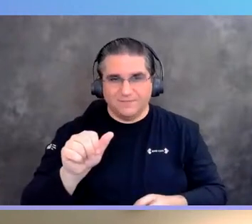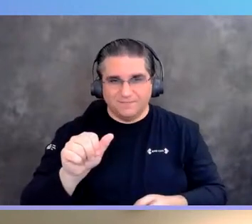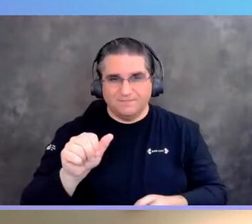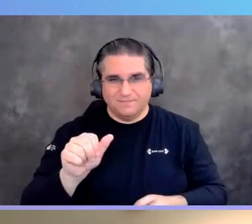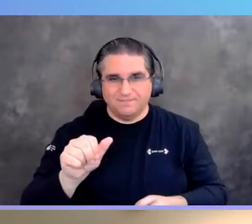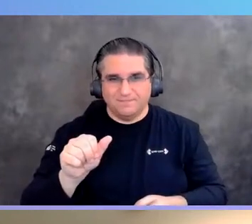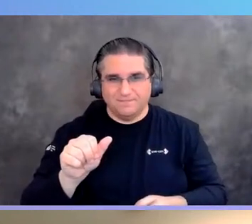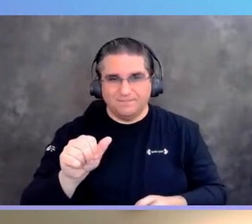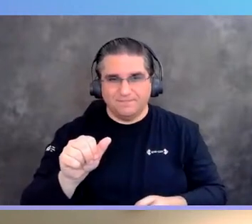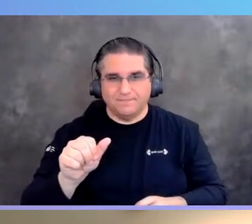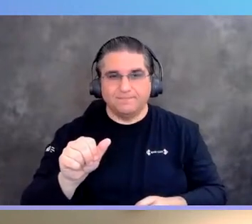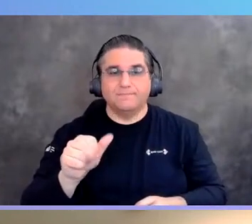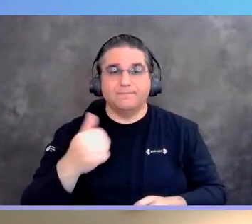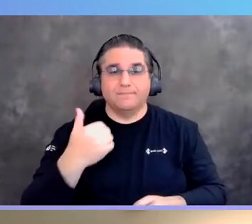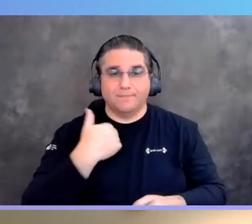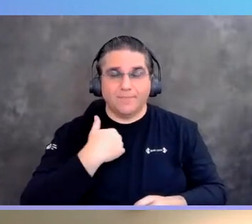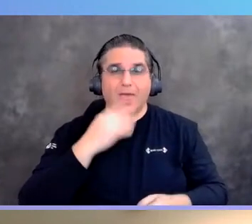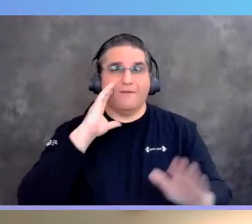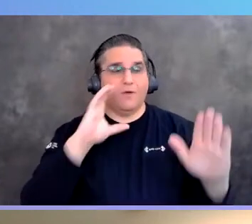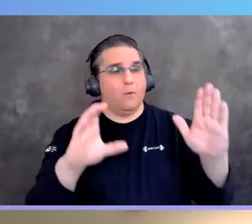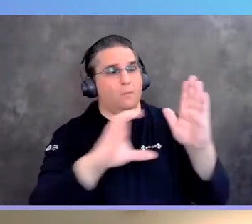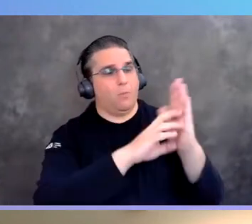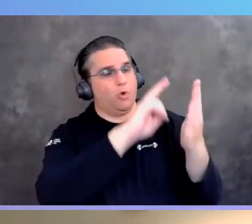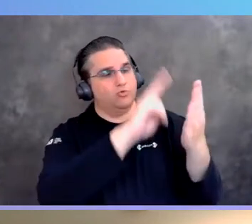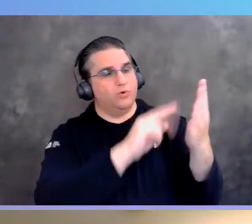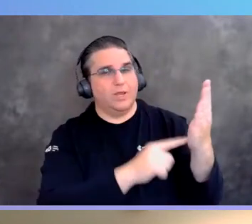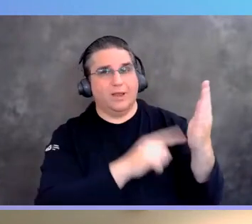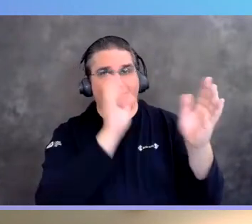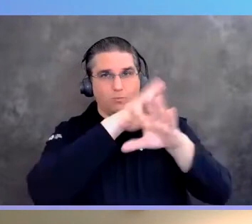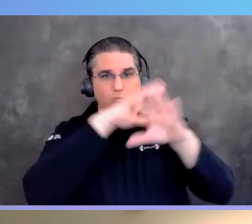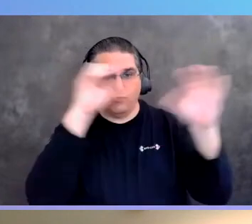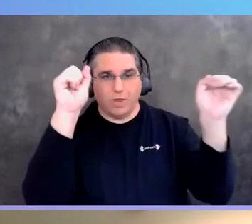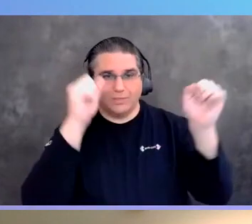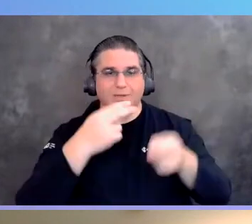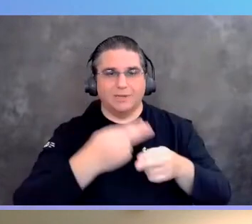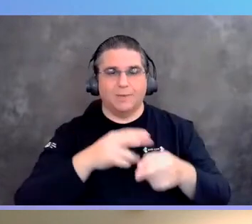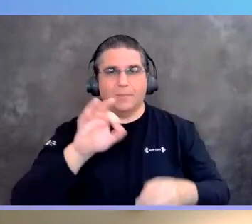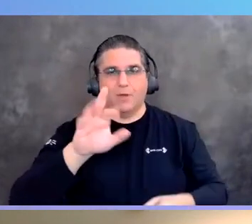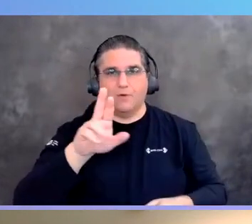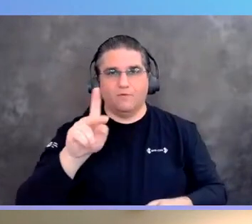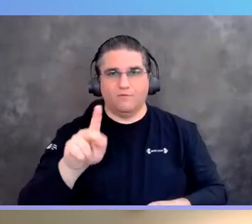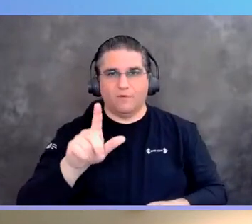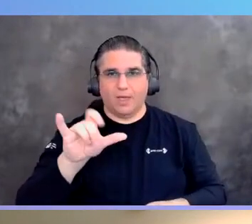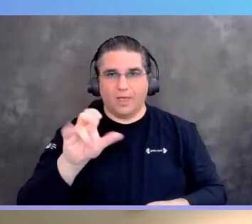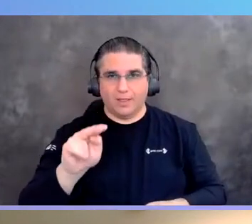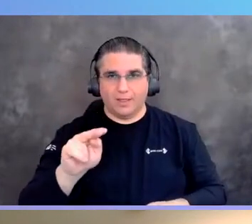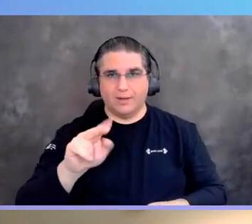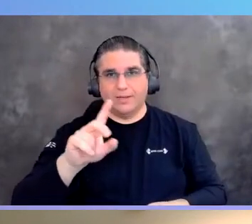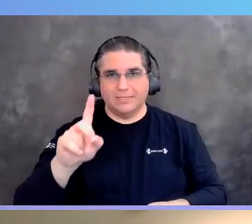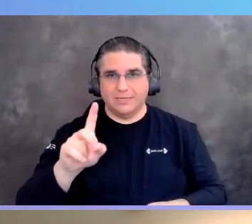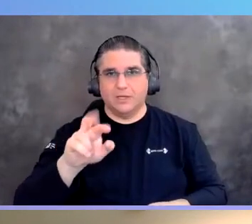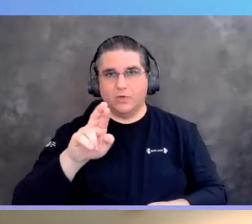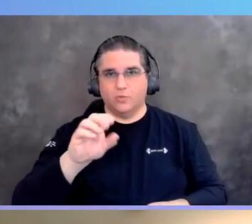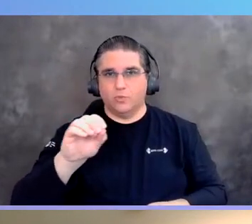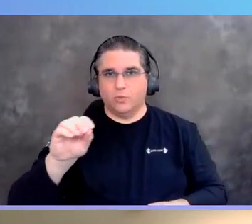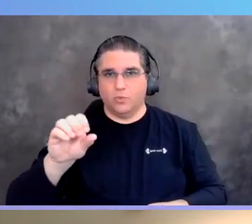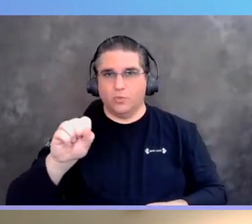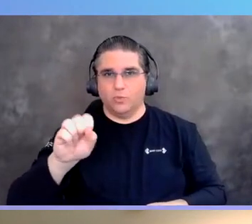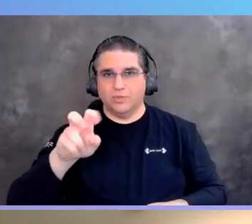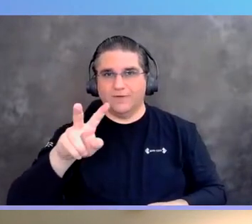president Franklin D Roosevelt has a central spot on the wall.